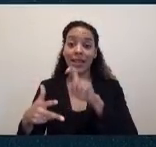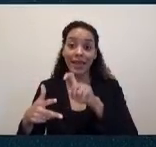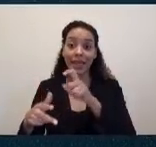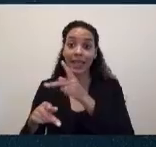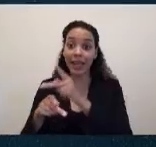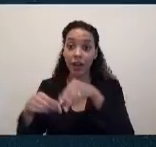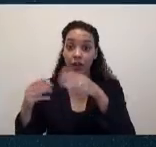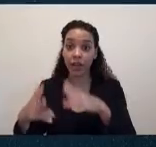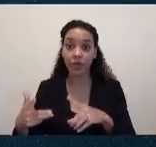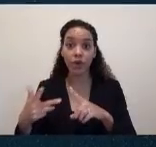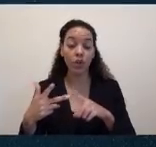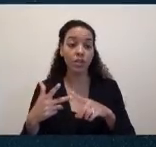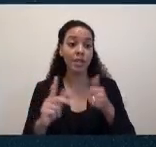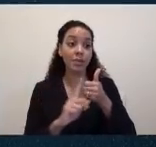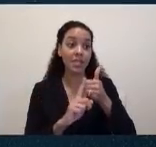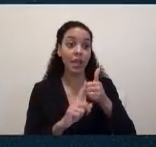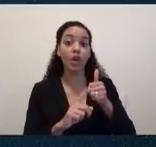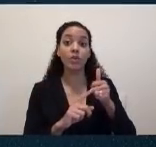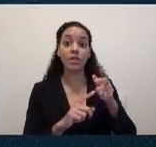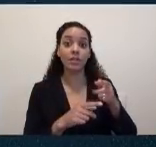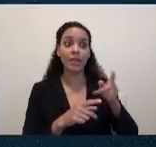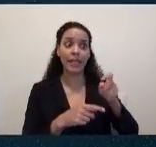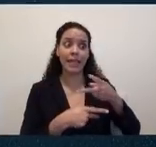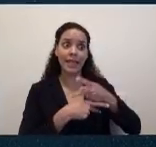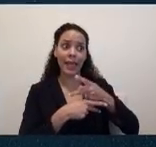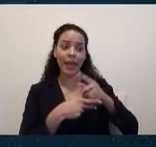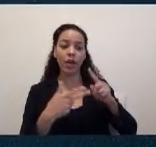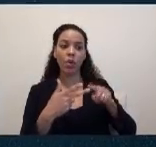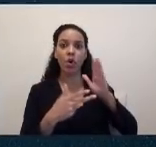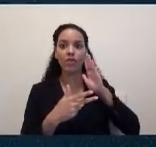and we've seen how substantive government support